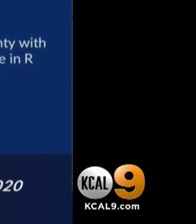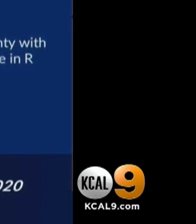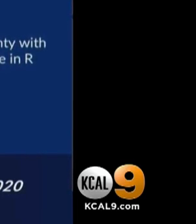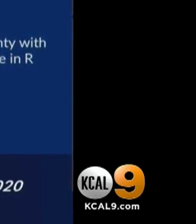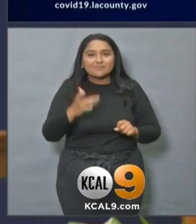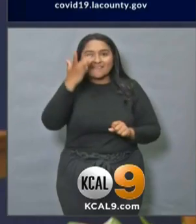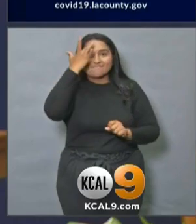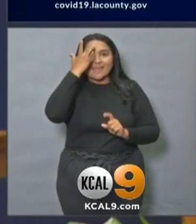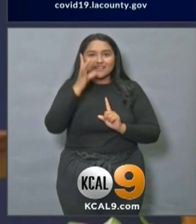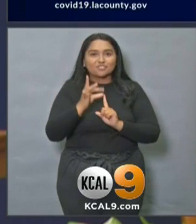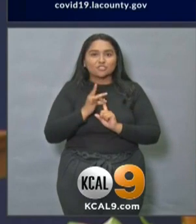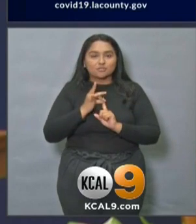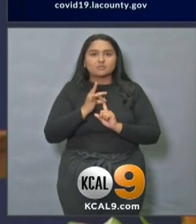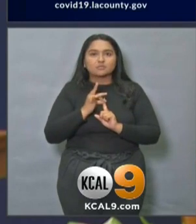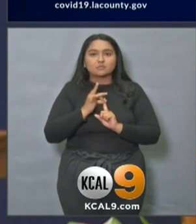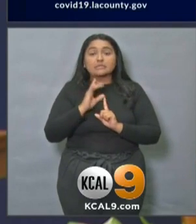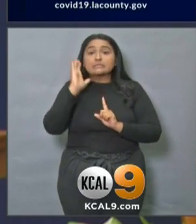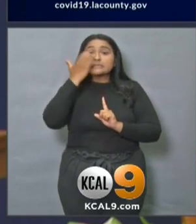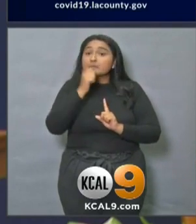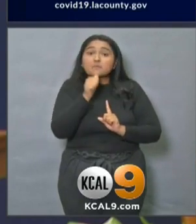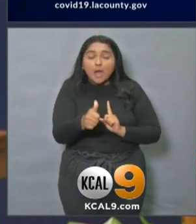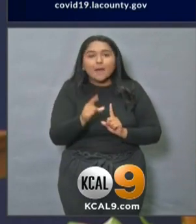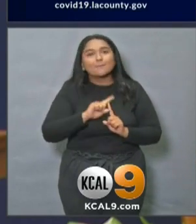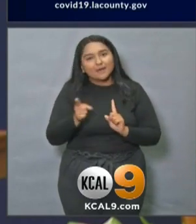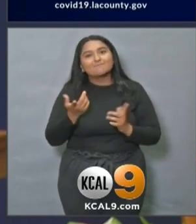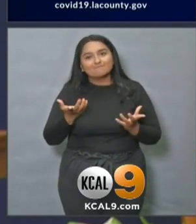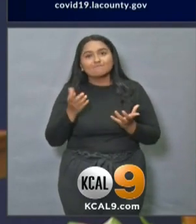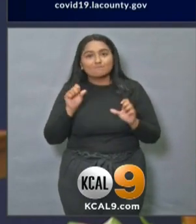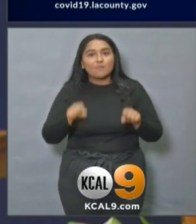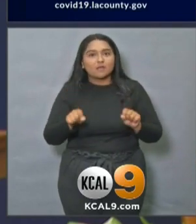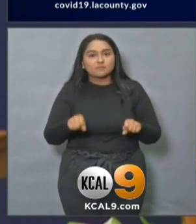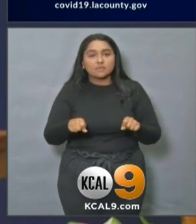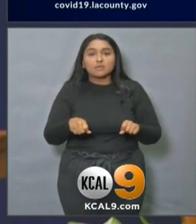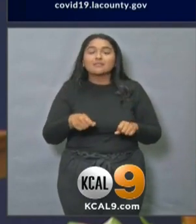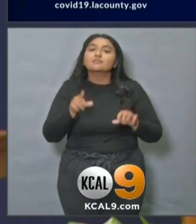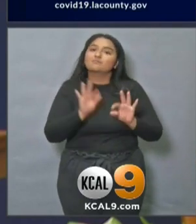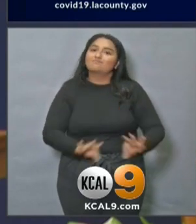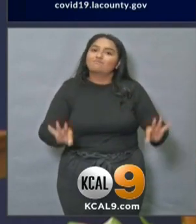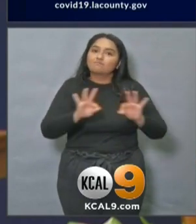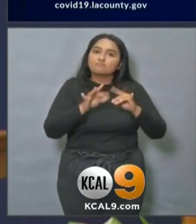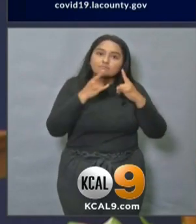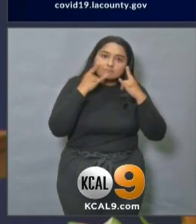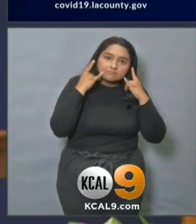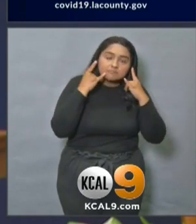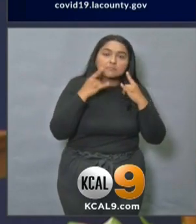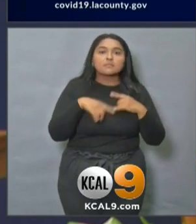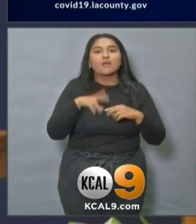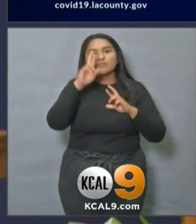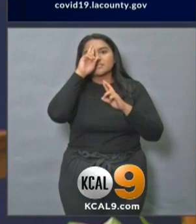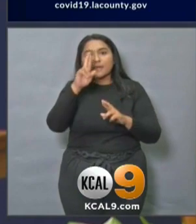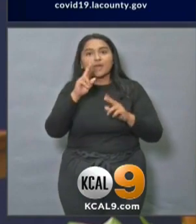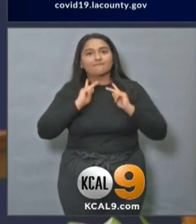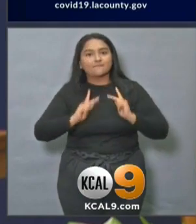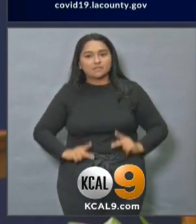WALK AROUND WITH A VIRUS AND NOT KNOW IT IS ONE OF 400 AND NOW SHE SAYS IT'S DOWN TO ONE PER EVERY 150.